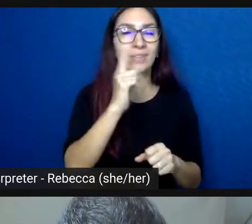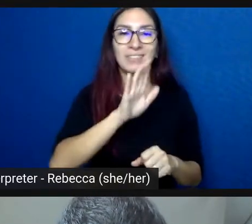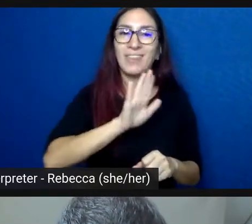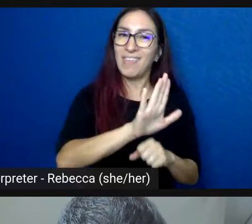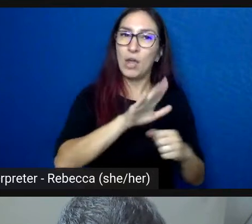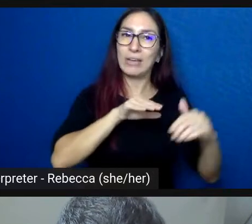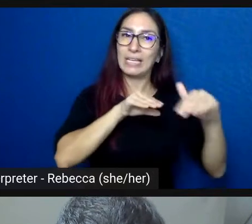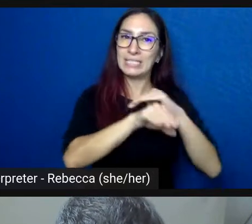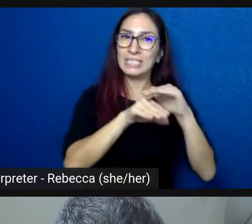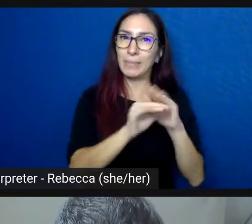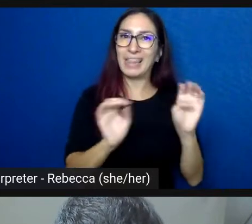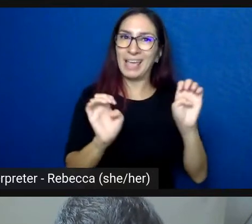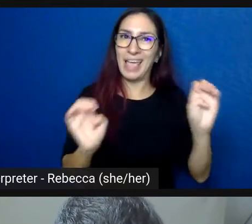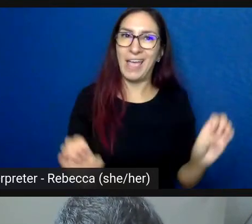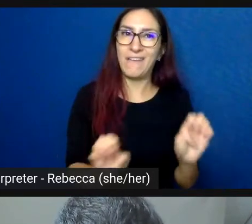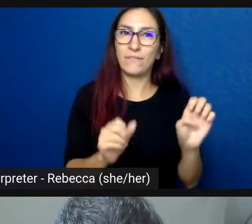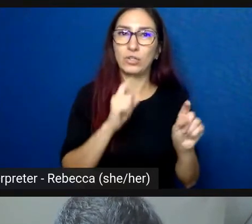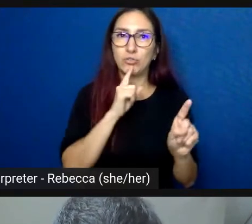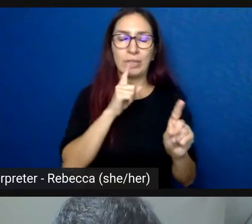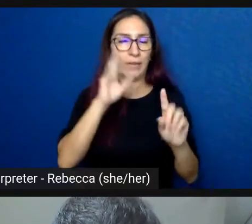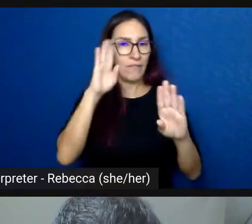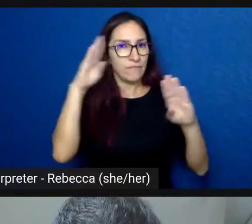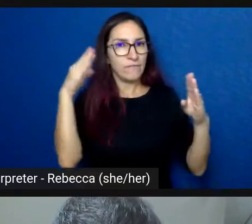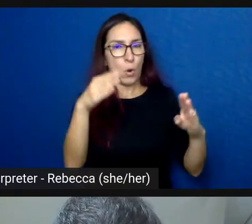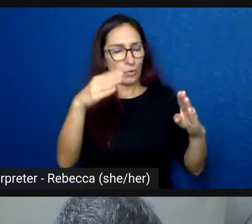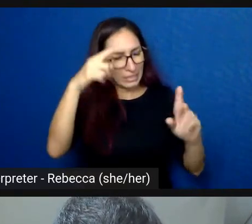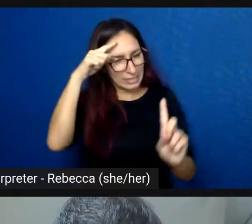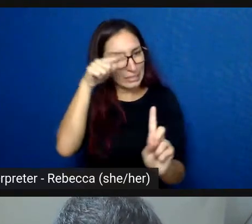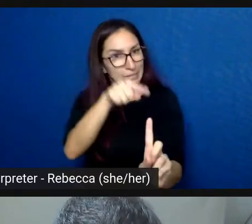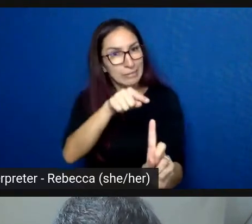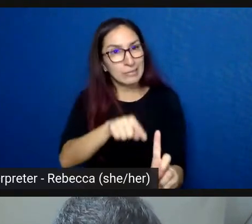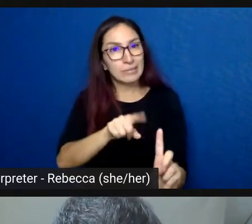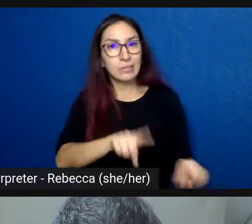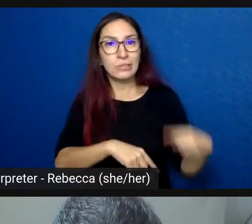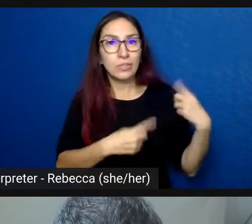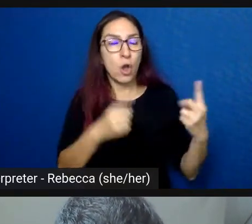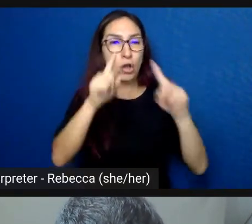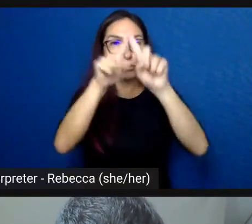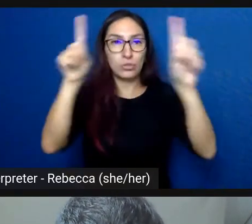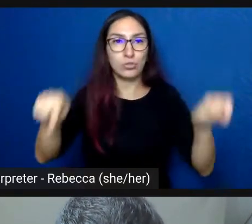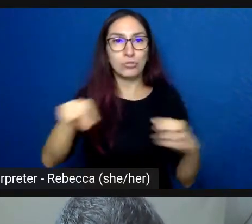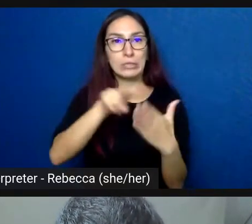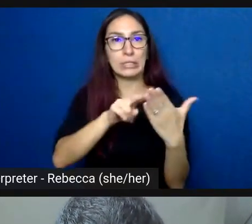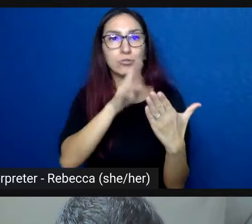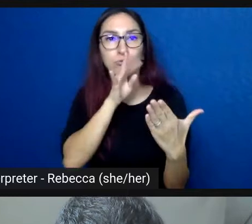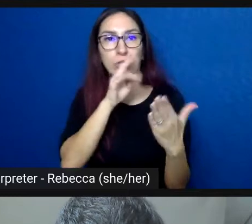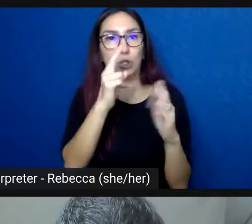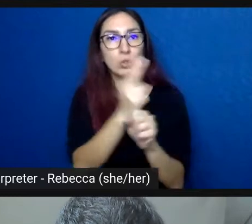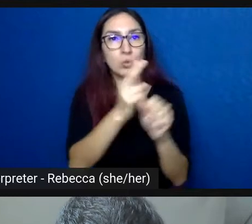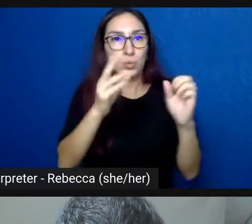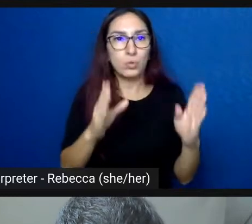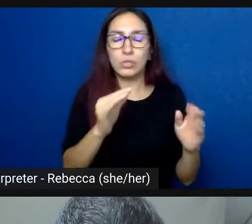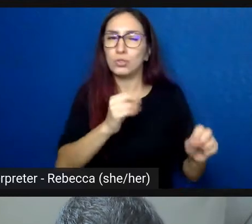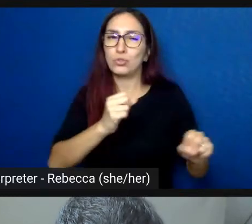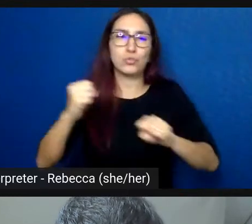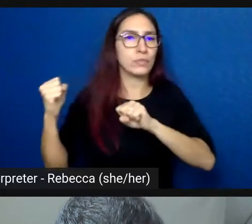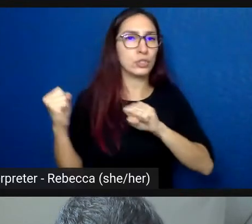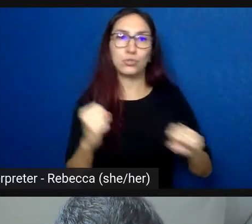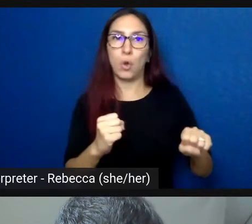have been focused on screenreader users very strongly, I can tell.